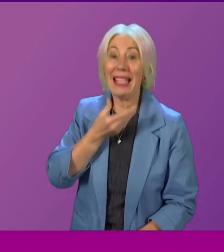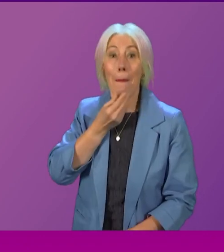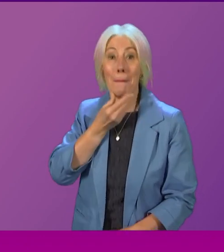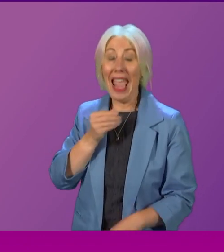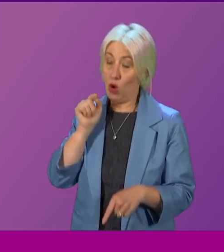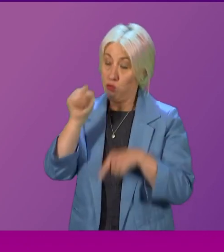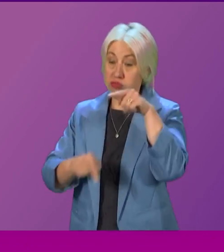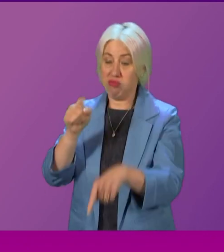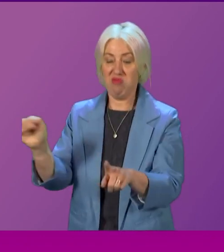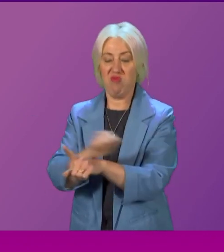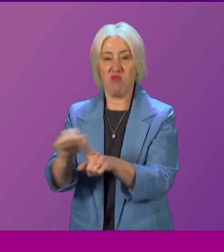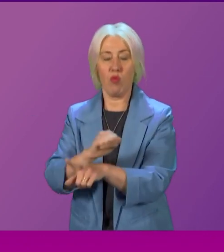That should be our focus.